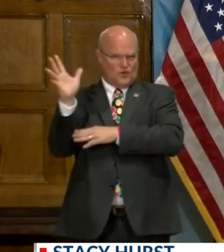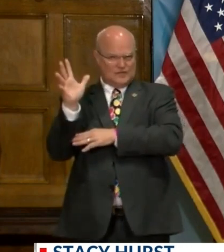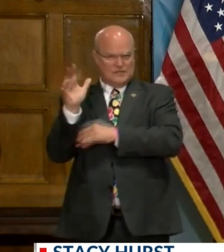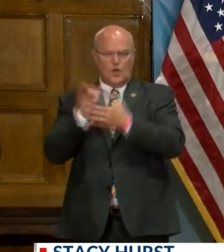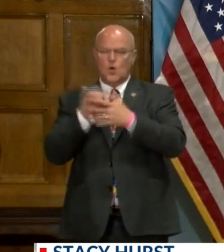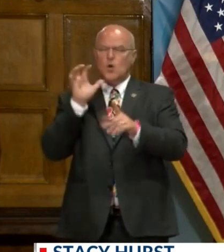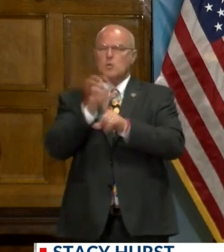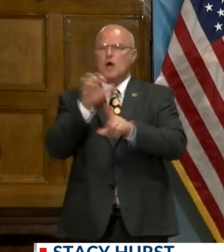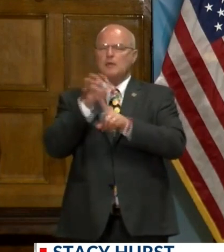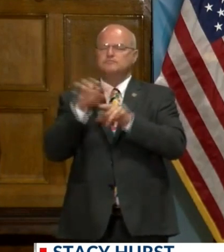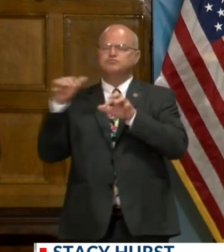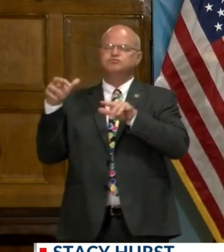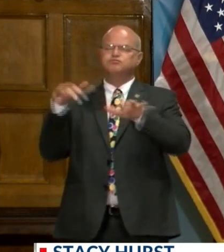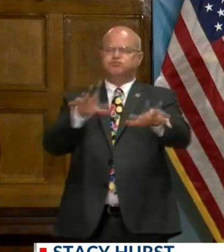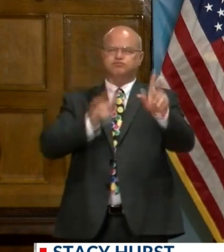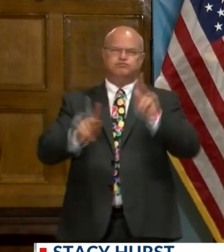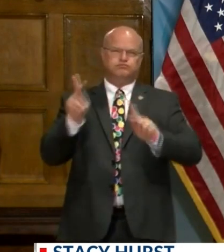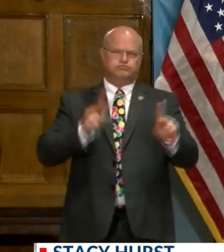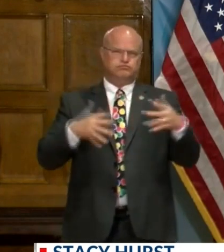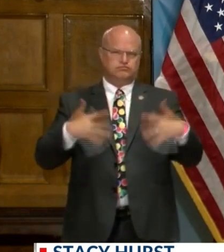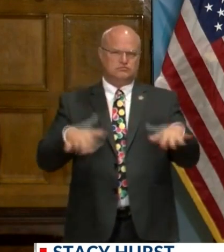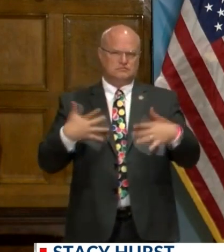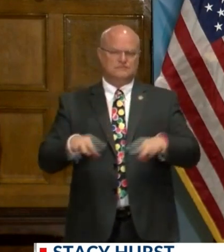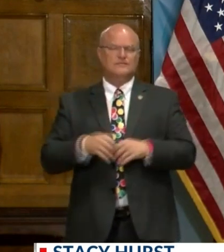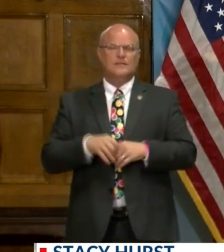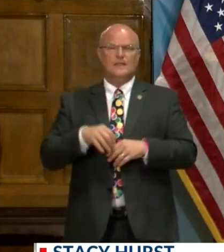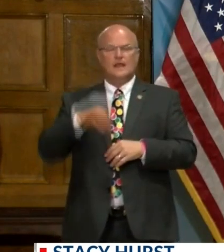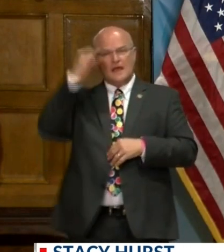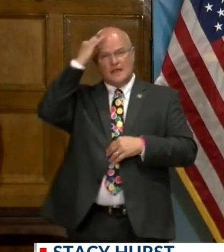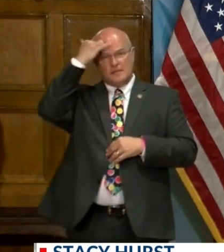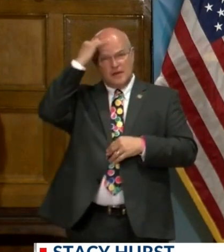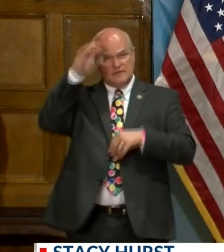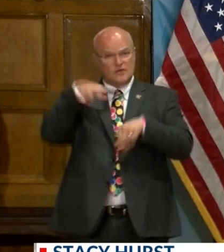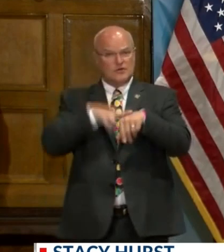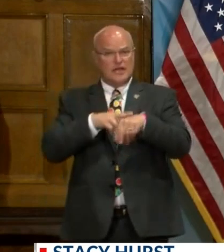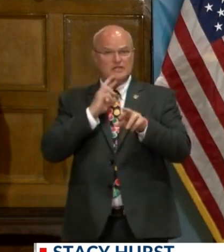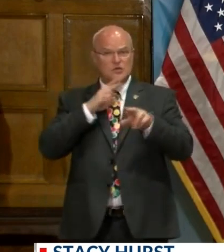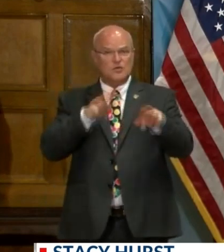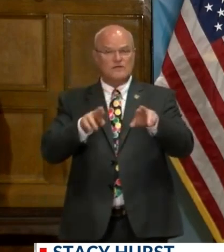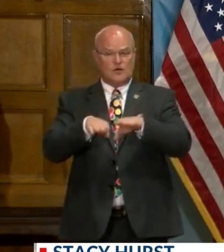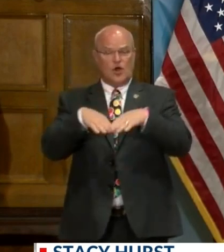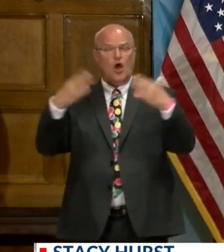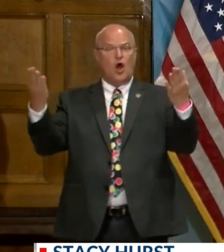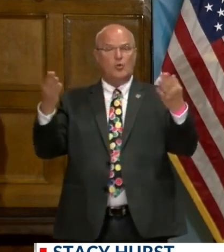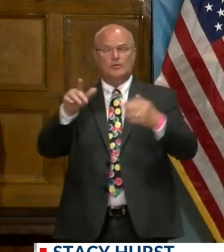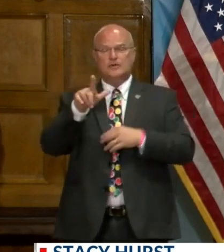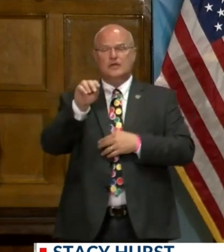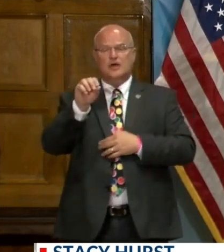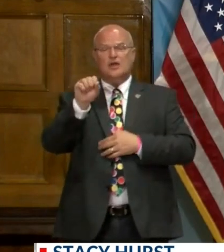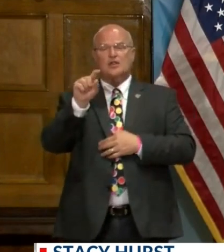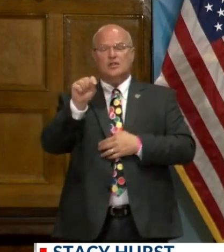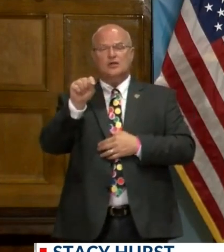WHITTAKER POINT TRAIL AND THE GLORY WHOLE TRAIL IN THE OZARK